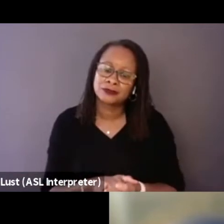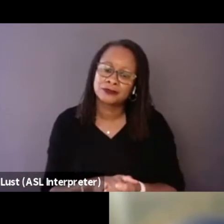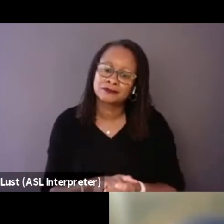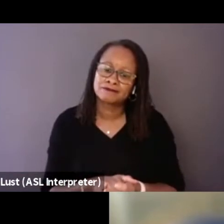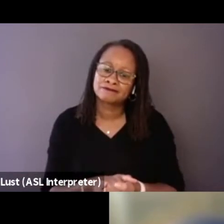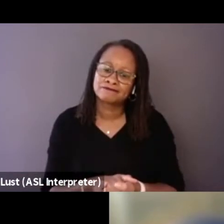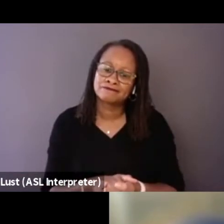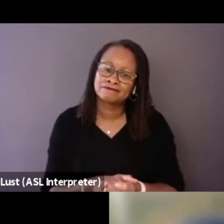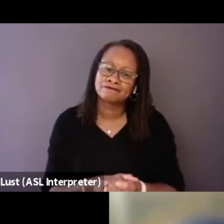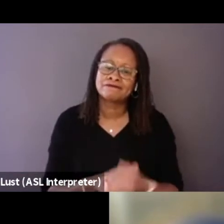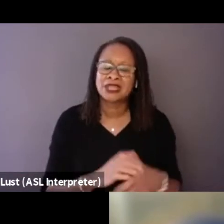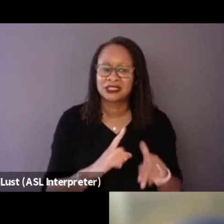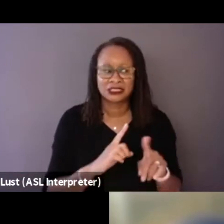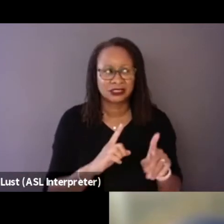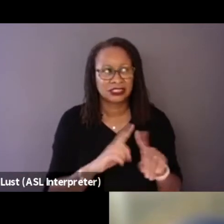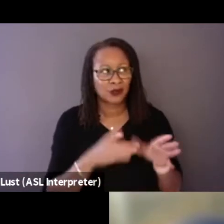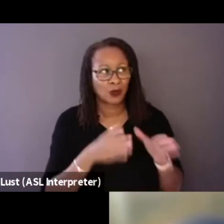ways to help our community out, you know.